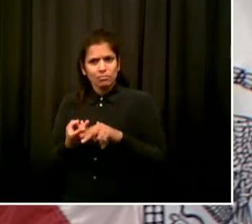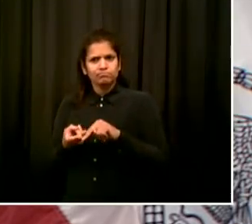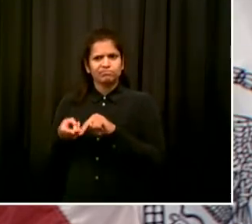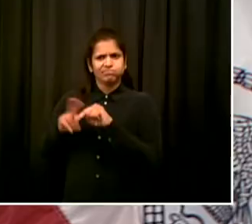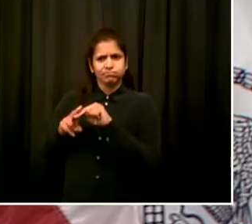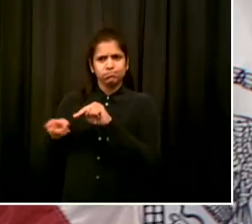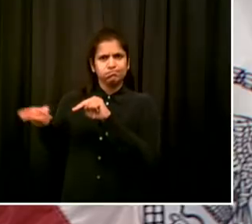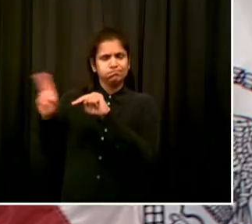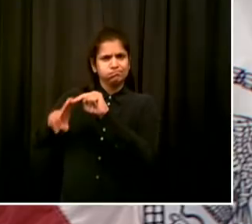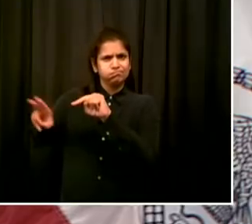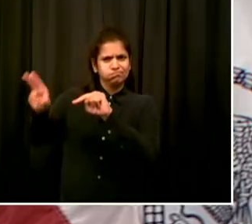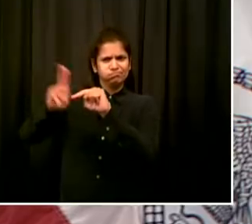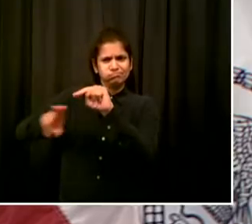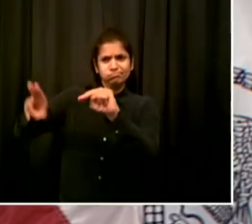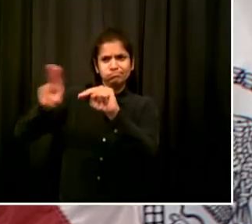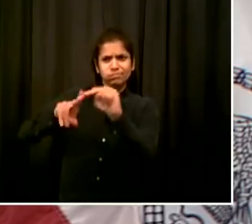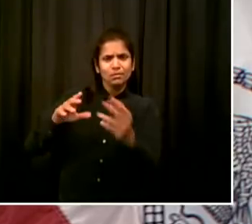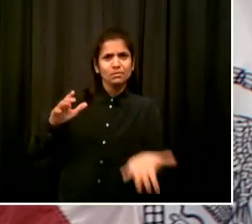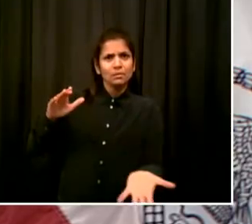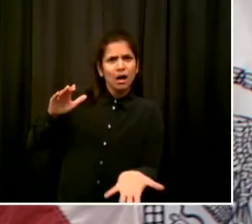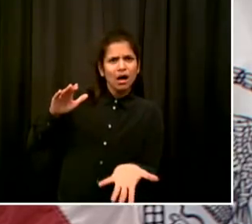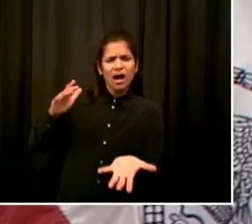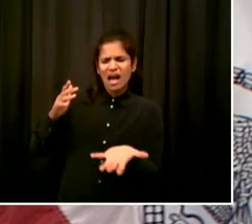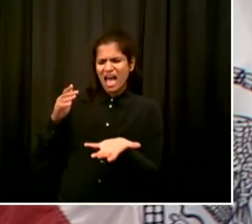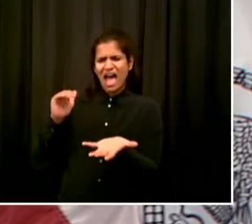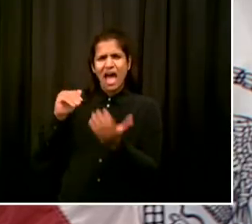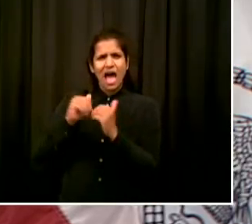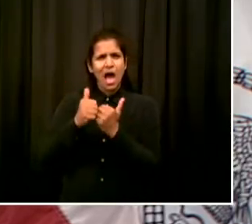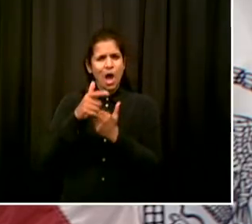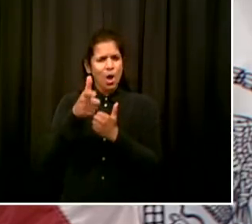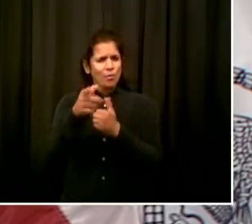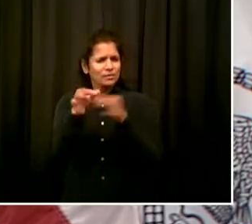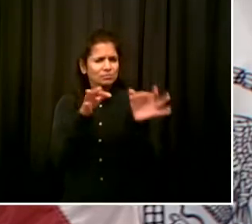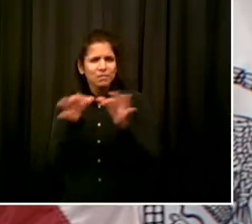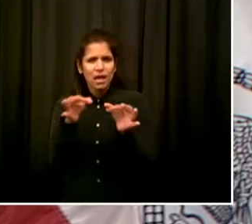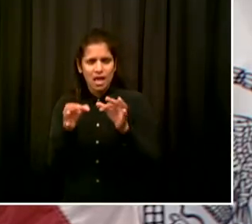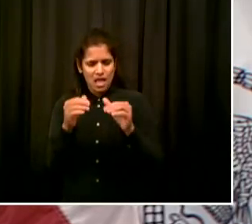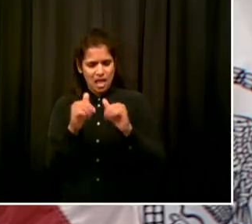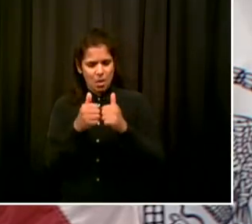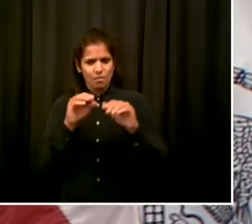GROWN? THANK YOU. THAT'S A VERY GOOD QUESTION.